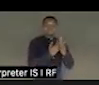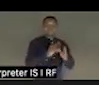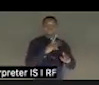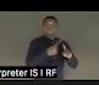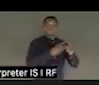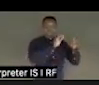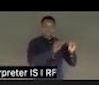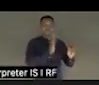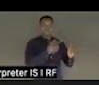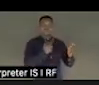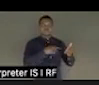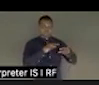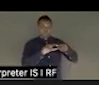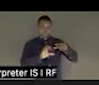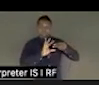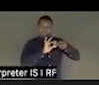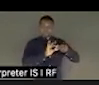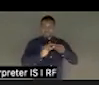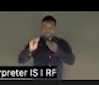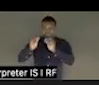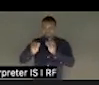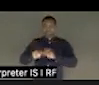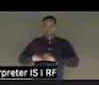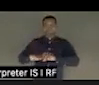And also we are also then again